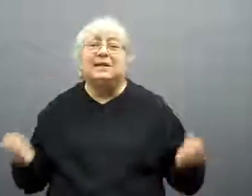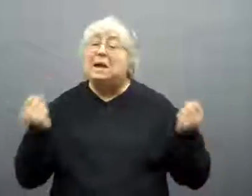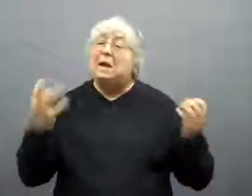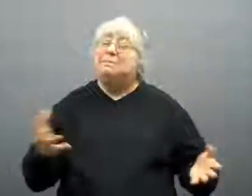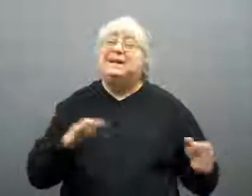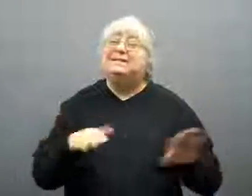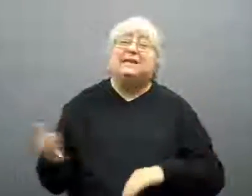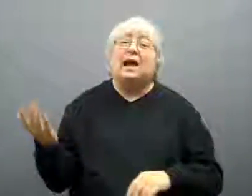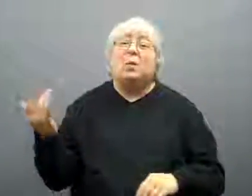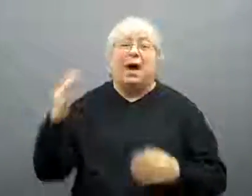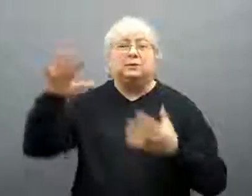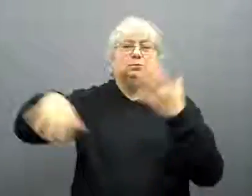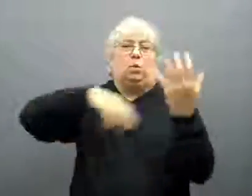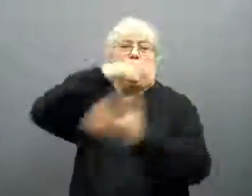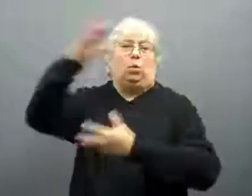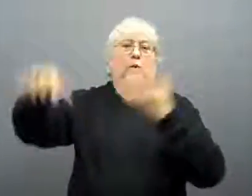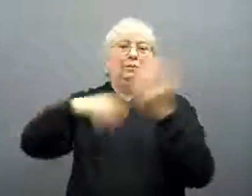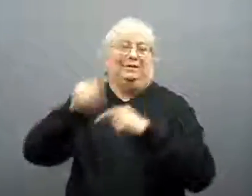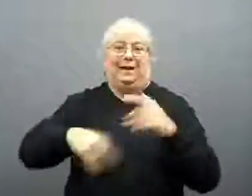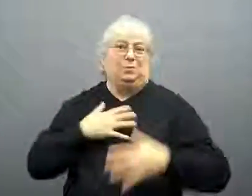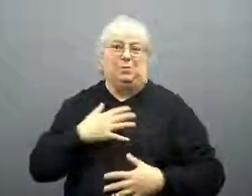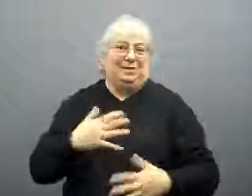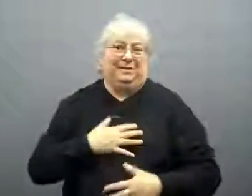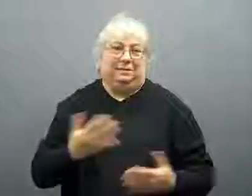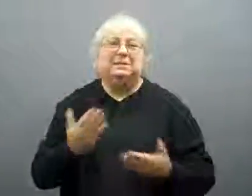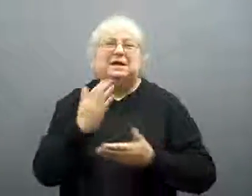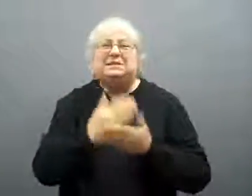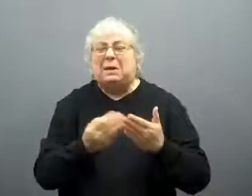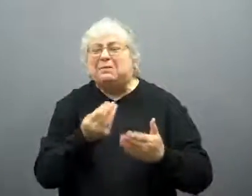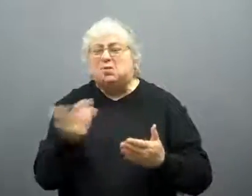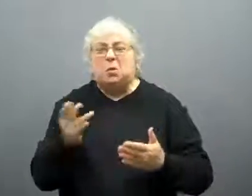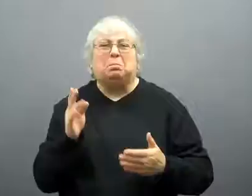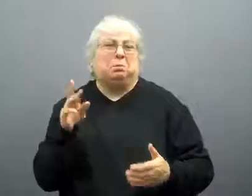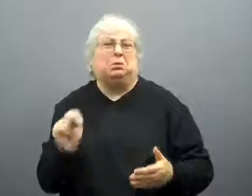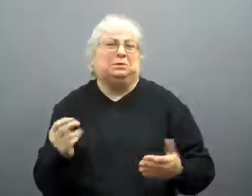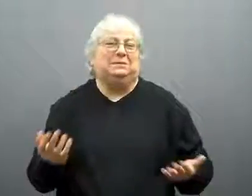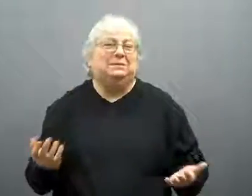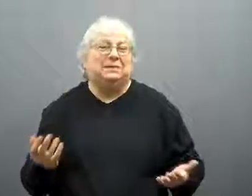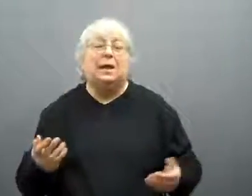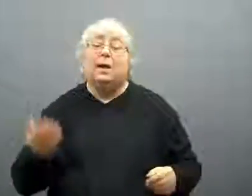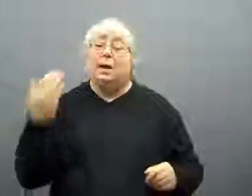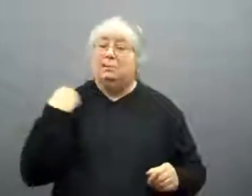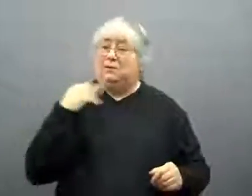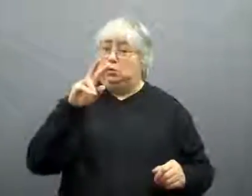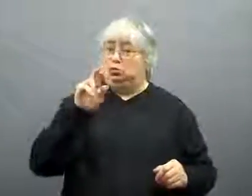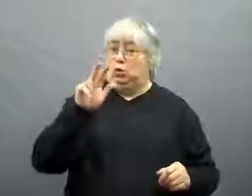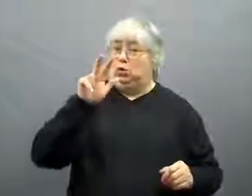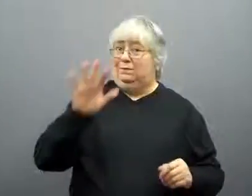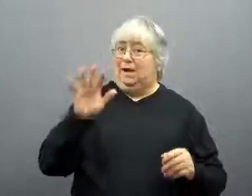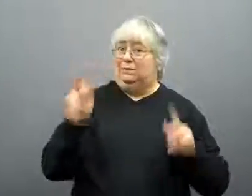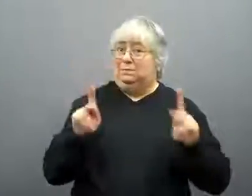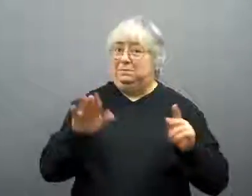Many people died due to suffocation from the smoke.